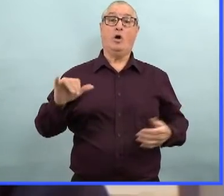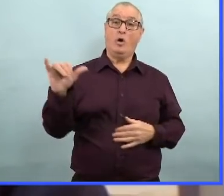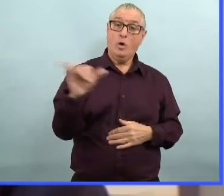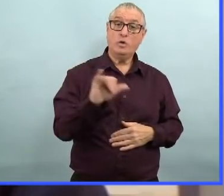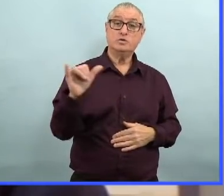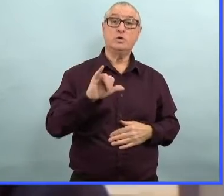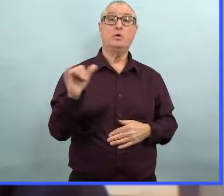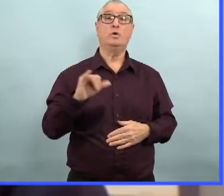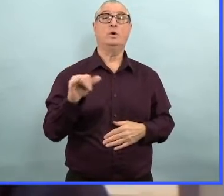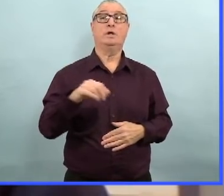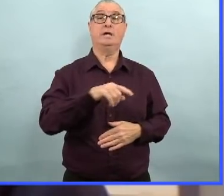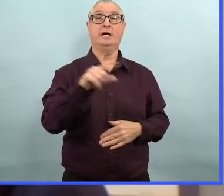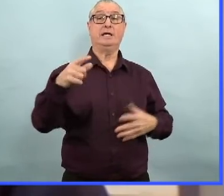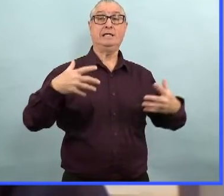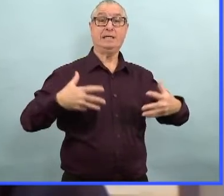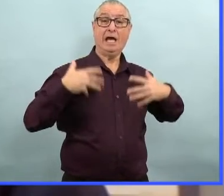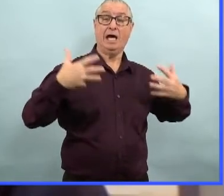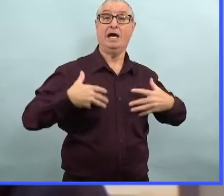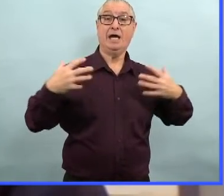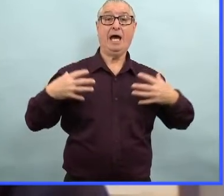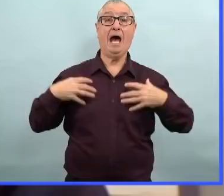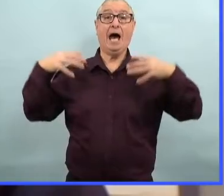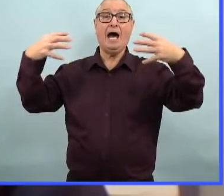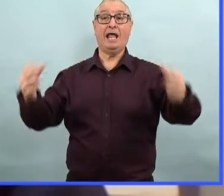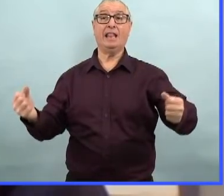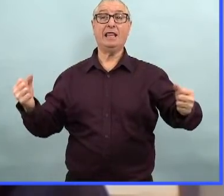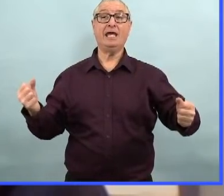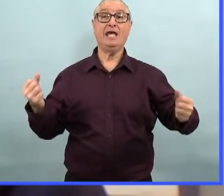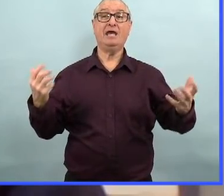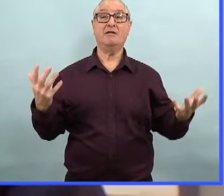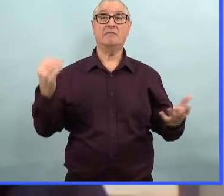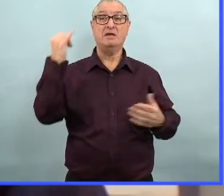and then again if you're if you're young if you're healthy if you don't need to know